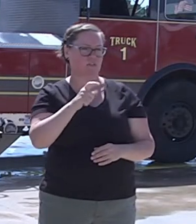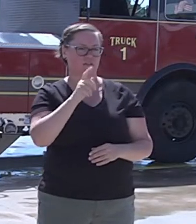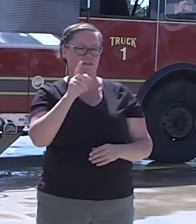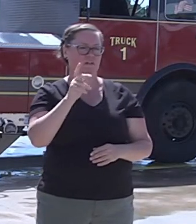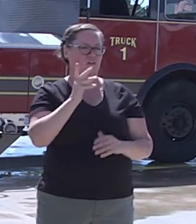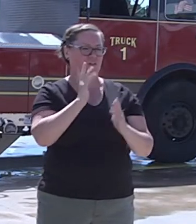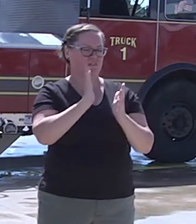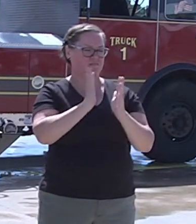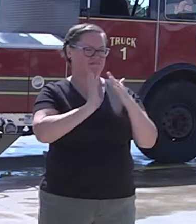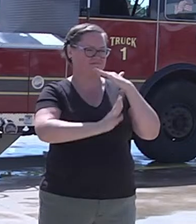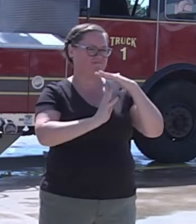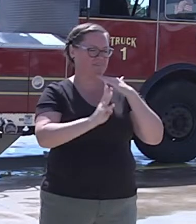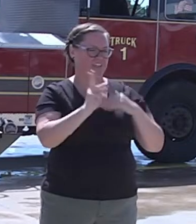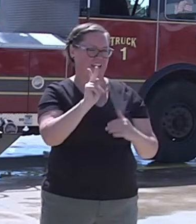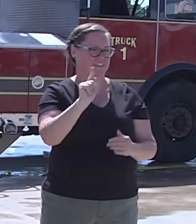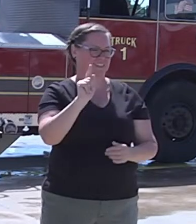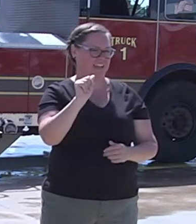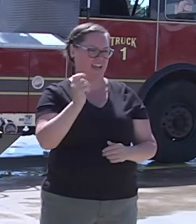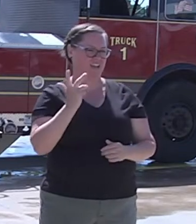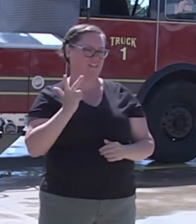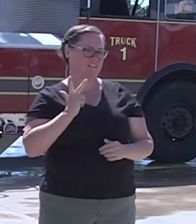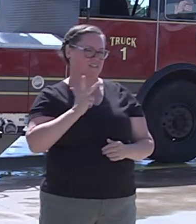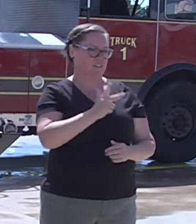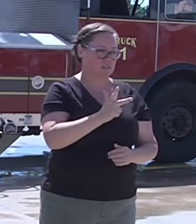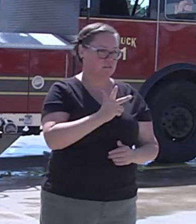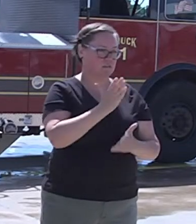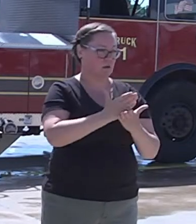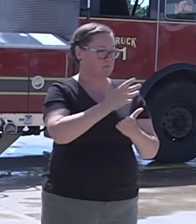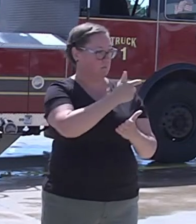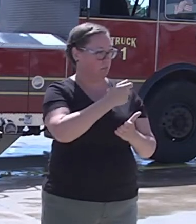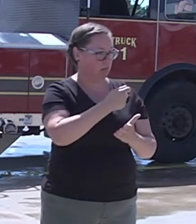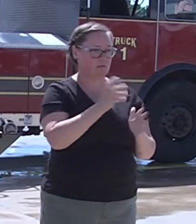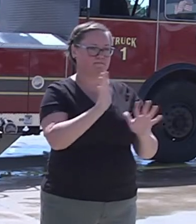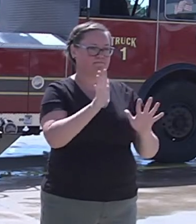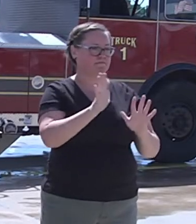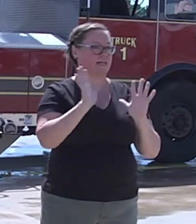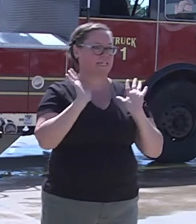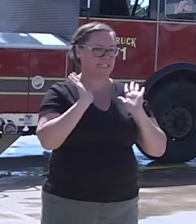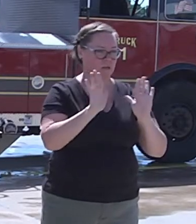to drive through the toll booth keep moving that's the message keep moving we are doing